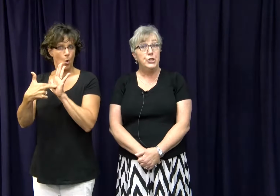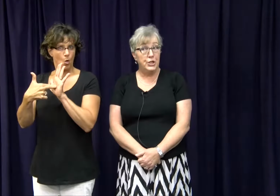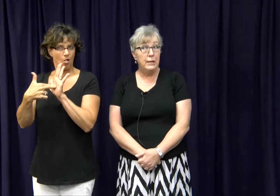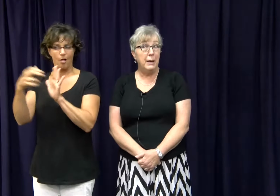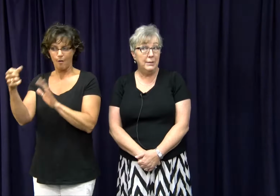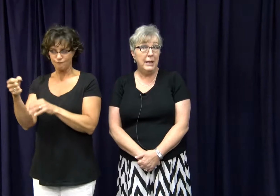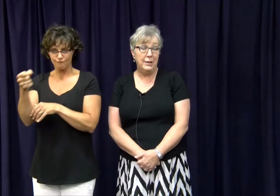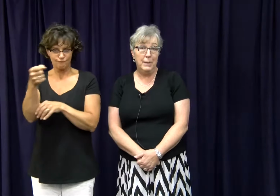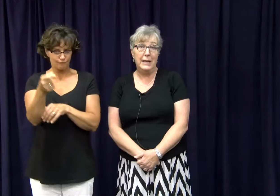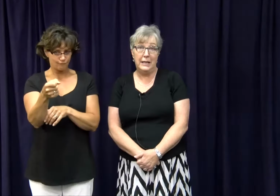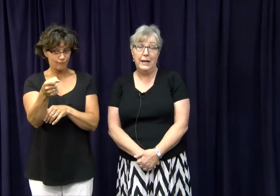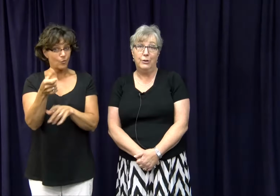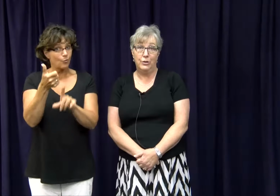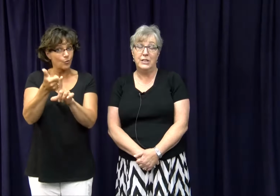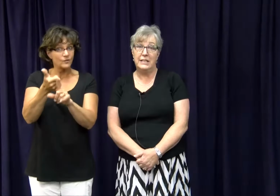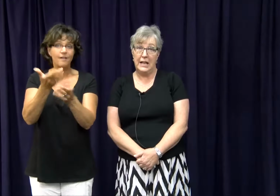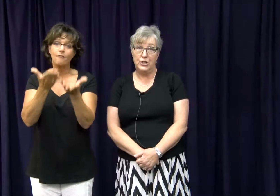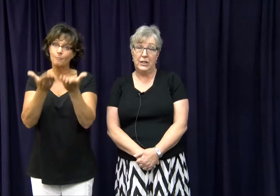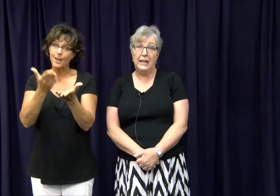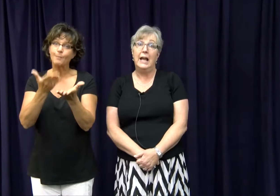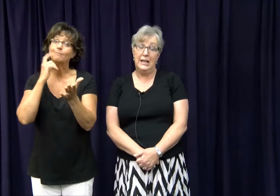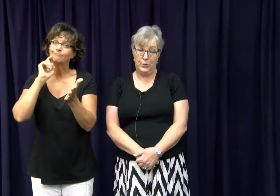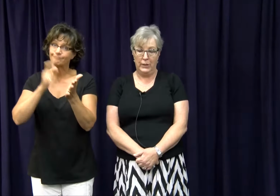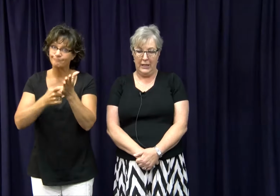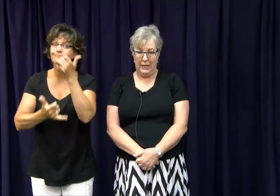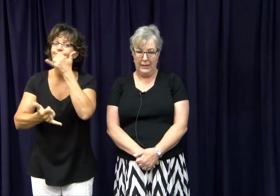she might make many errors intentionally, as will I.